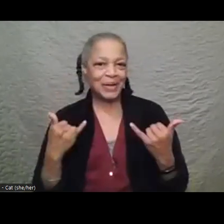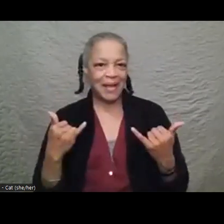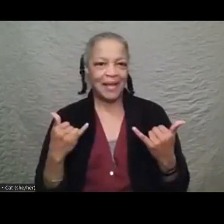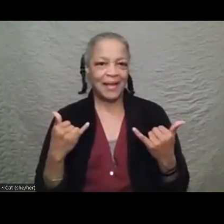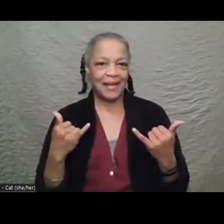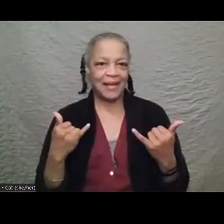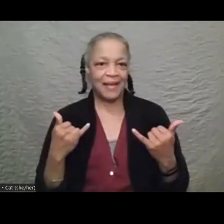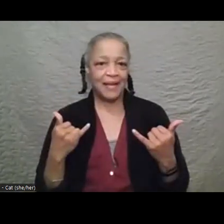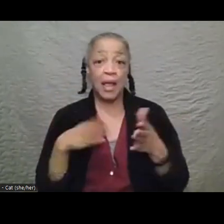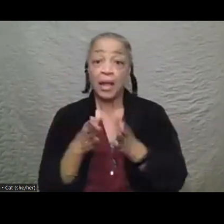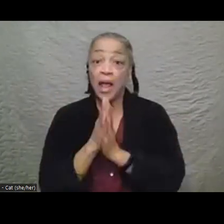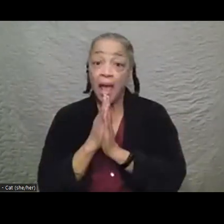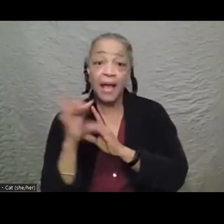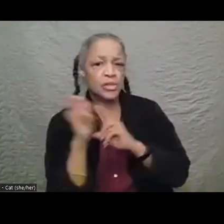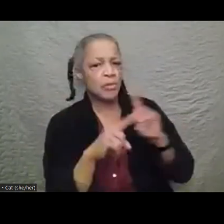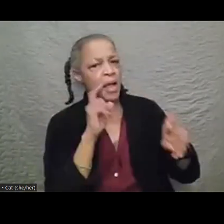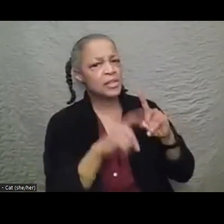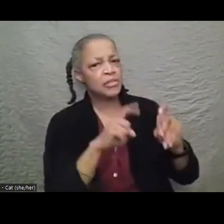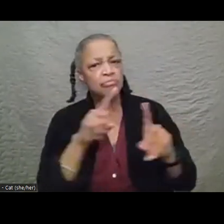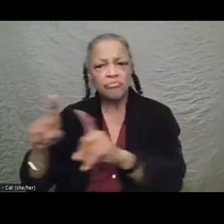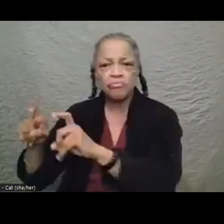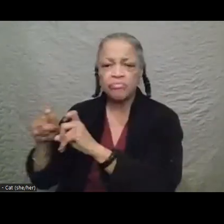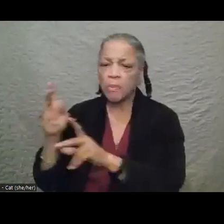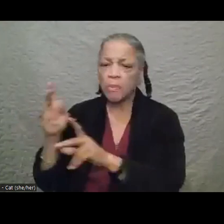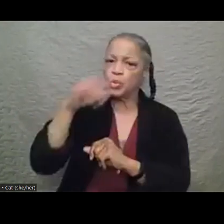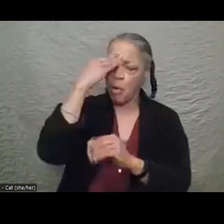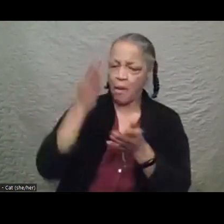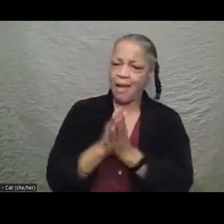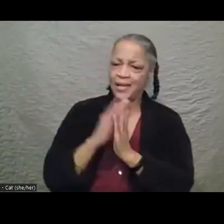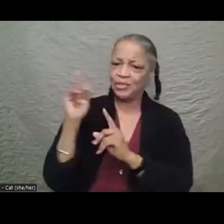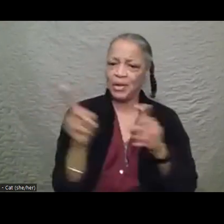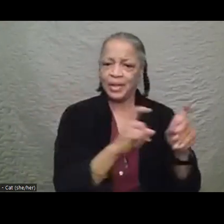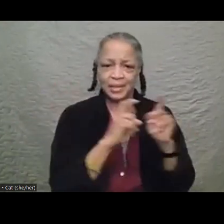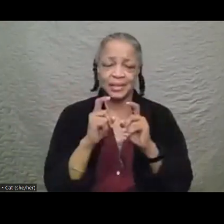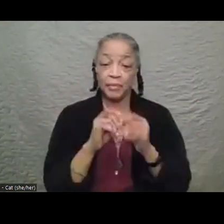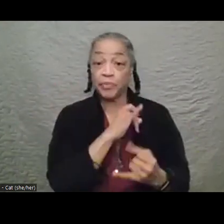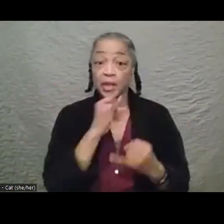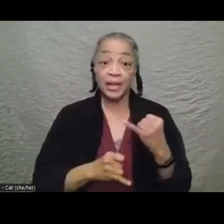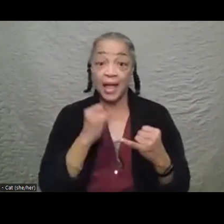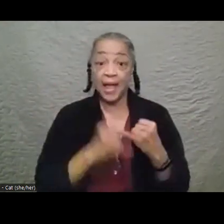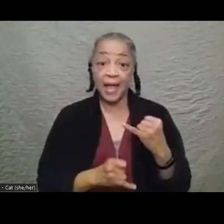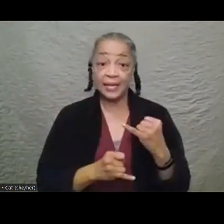And ask those questions of people that you know . Lastly, to keep in touch with this